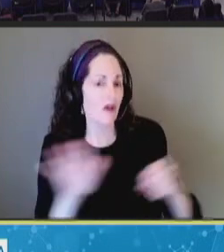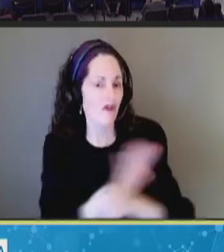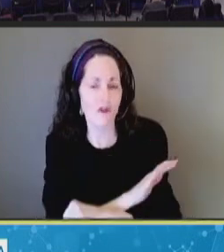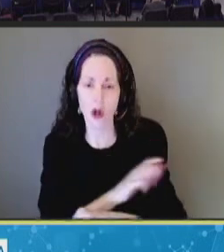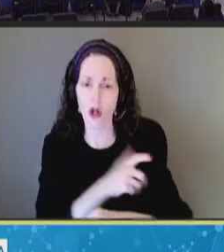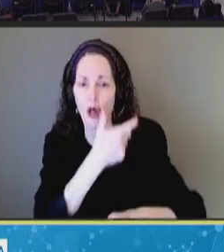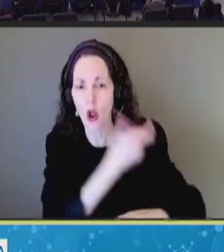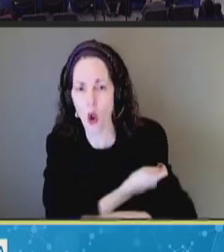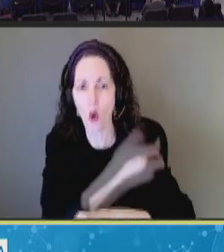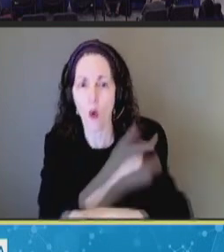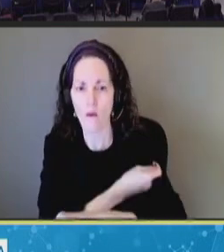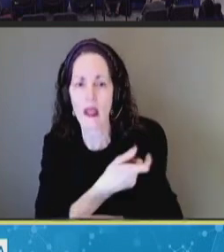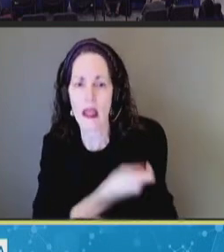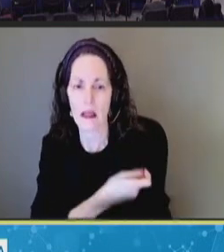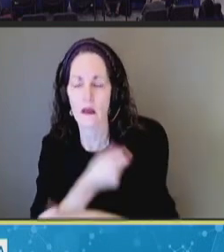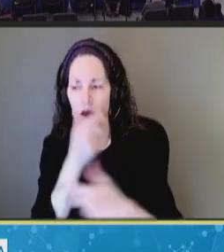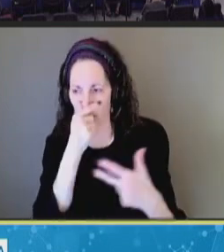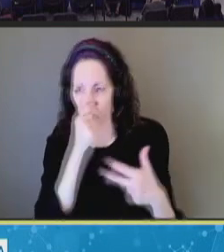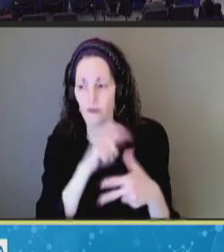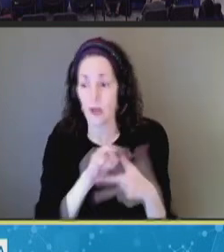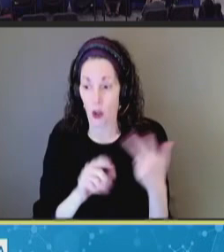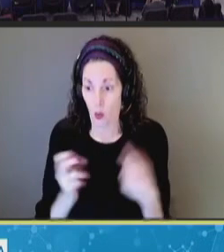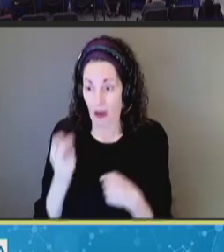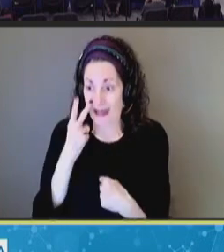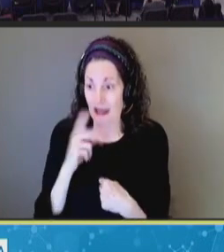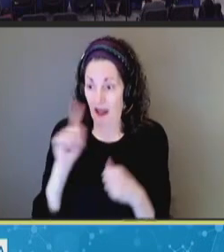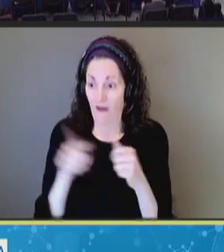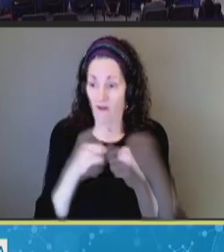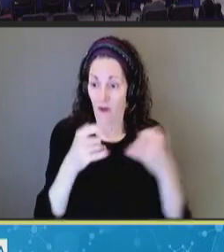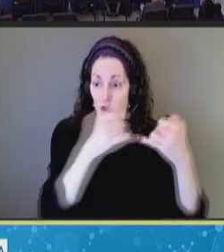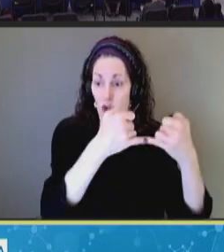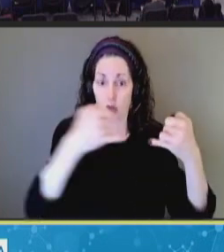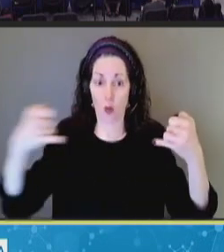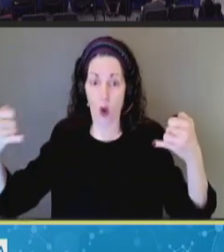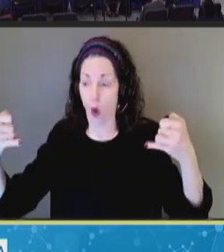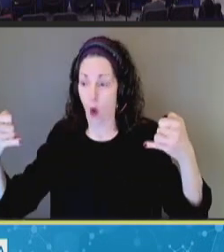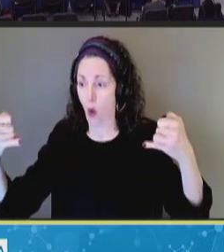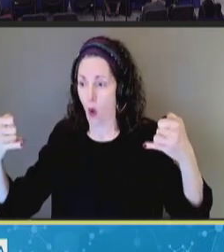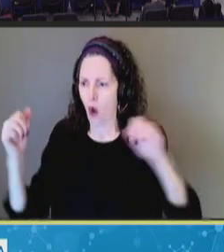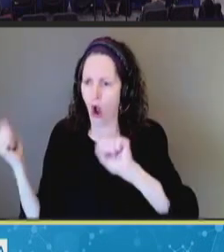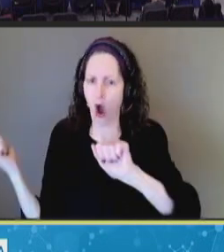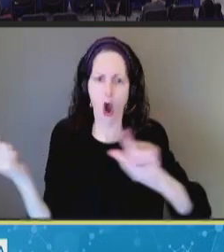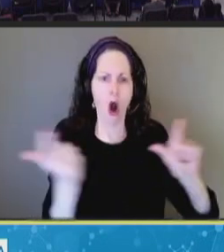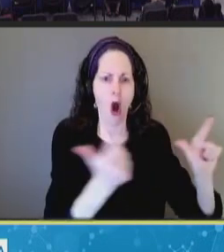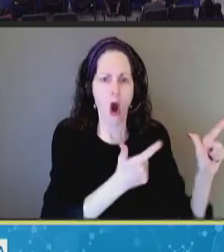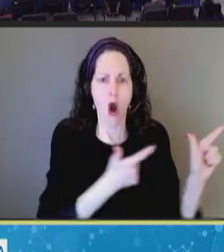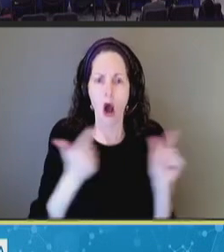And you can see in that first row, this is looking across all of the states that when we were able